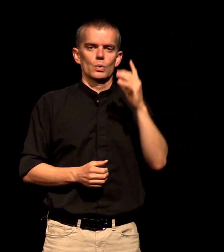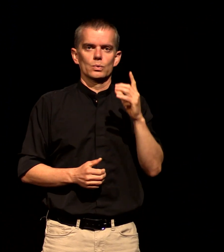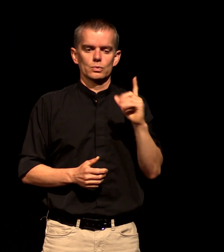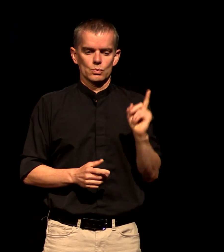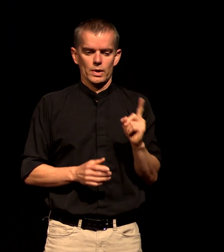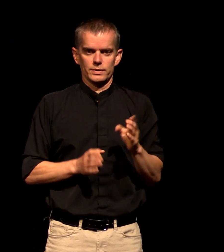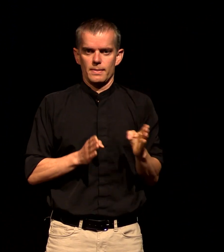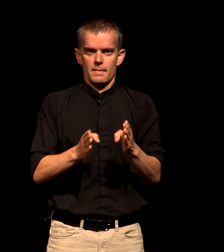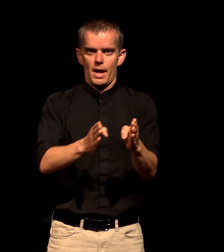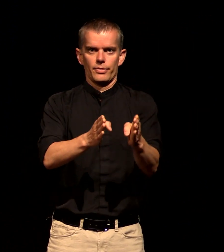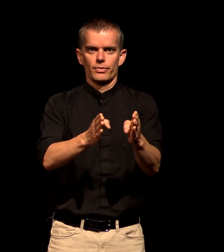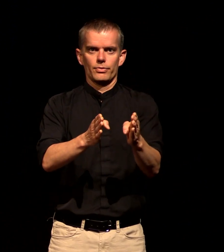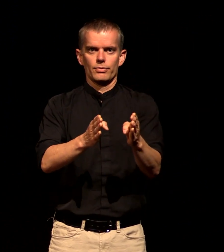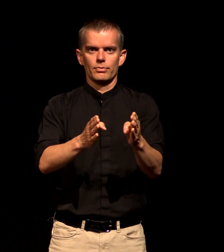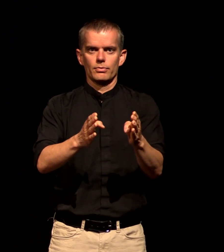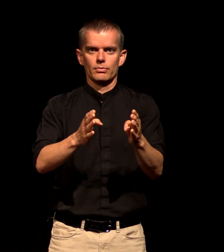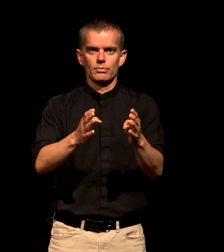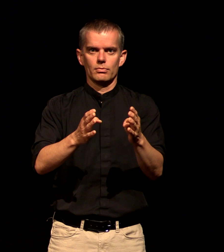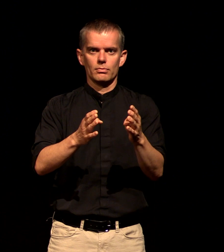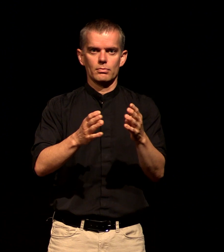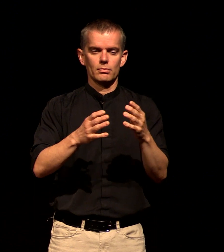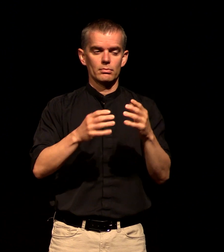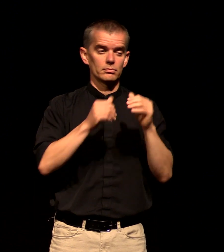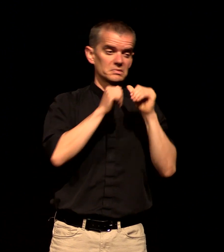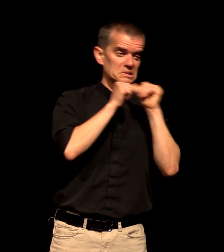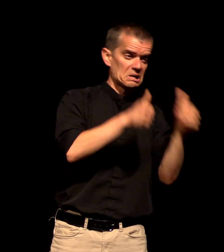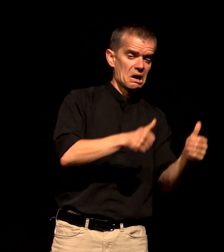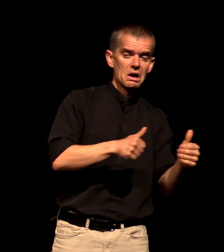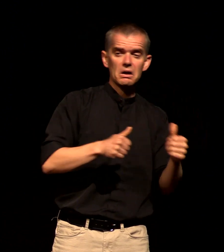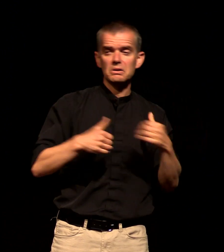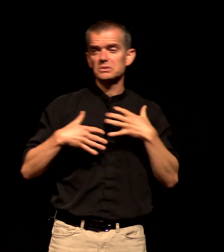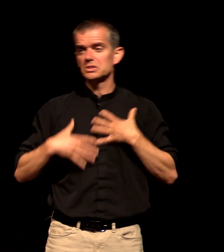pathway. right through the middle between denial and